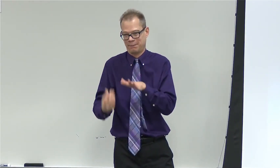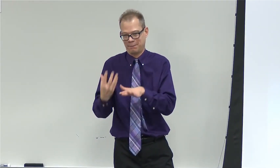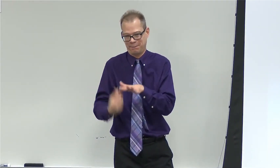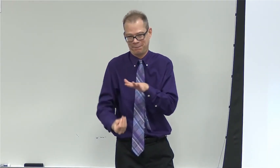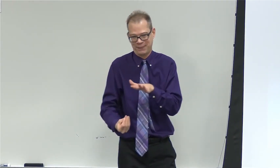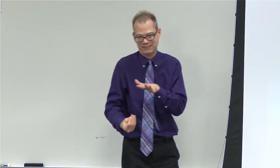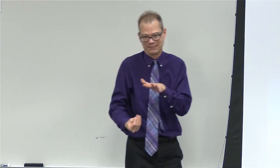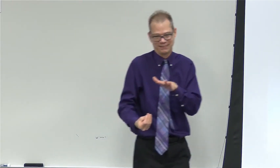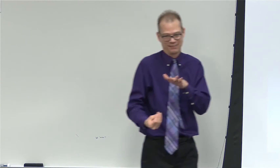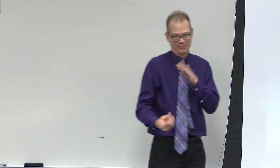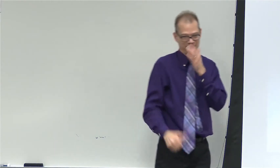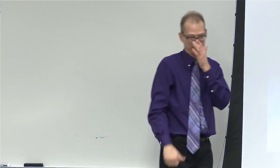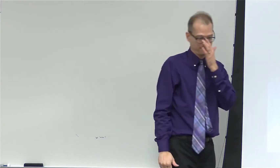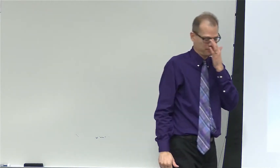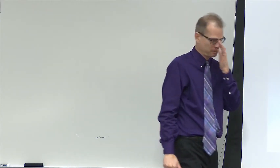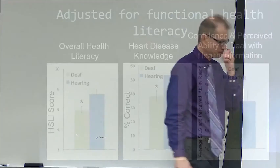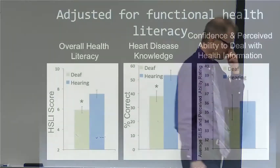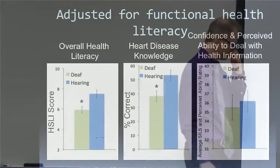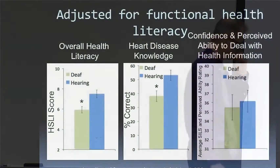that they're missing information.